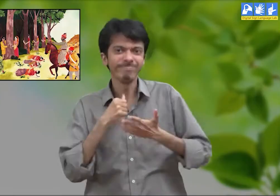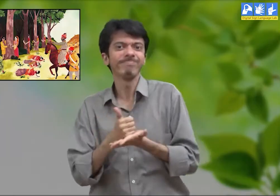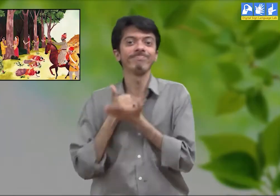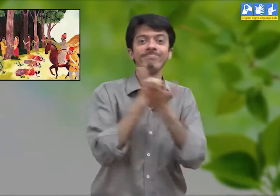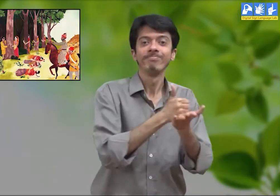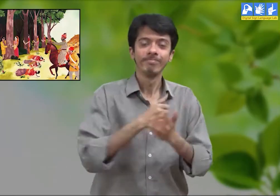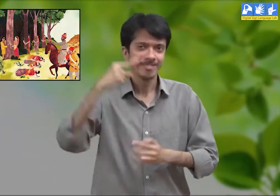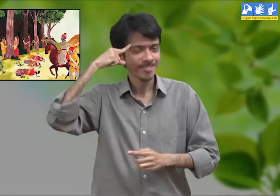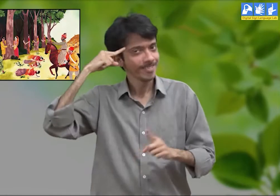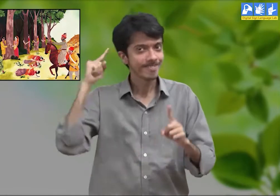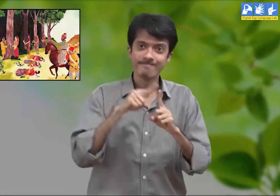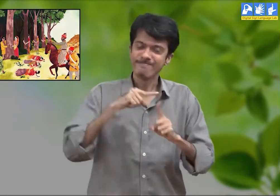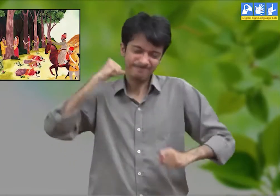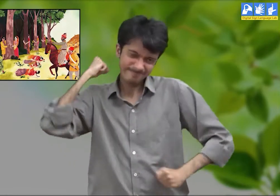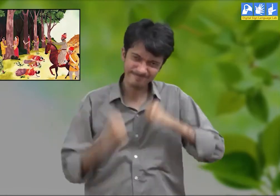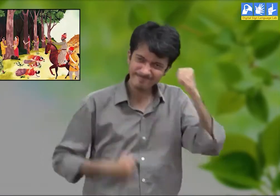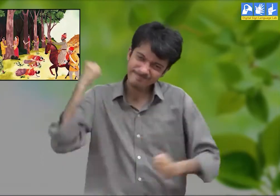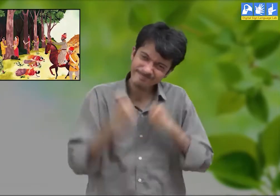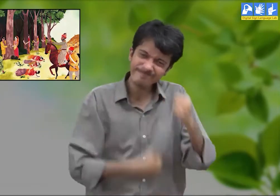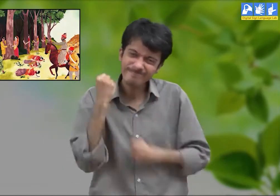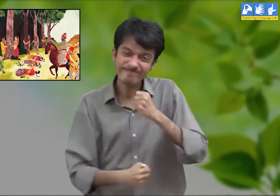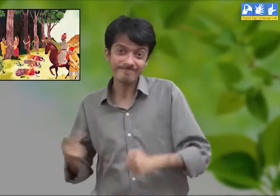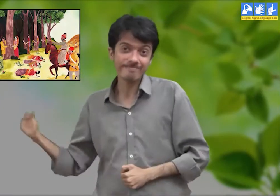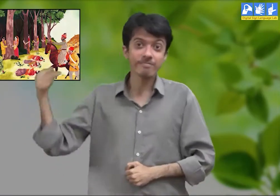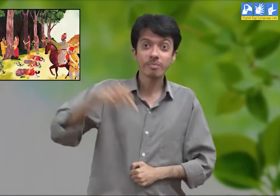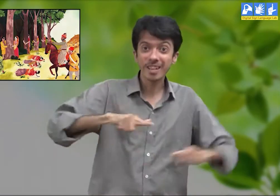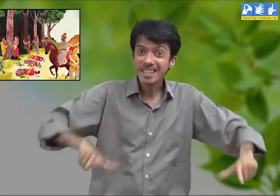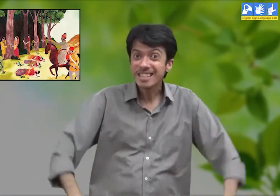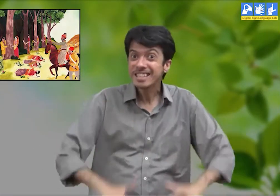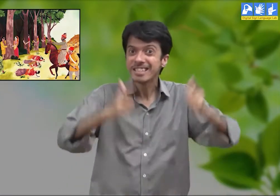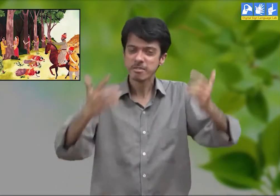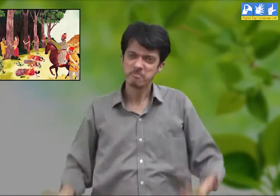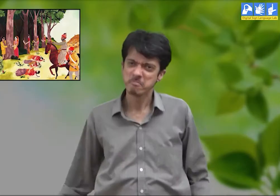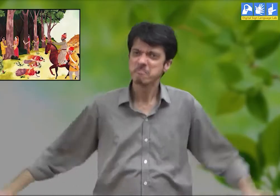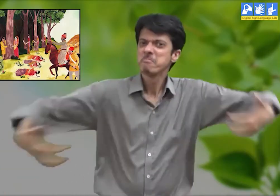Her aim was to protect the sacred trees from being cut down by the king's soldiers.